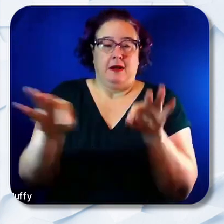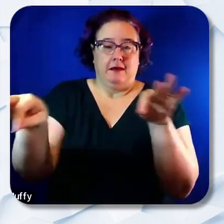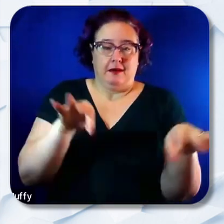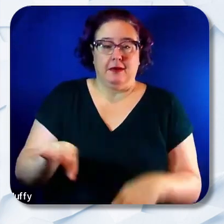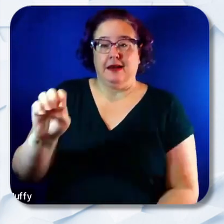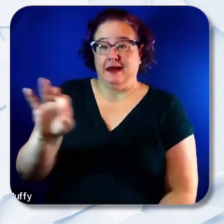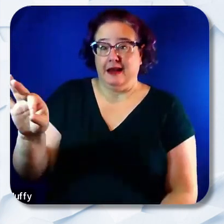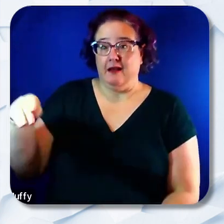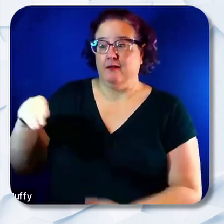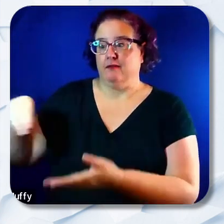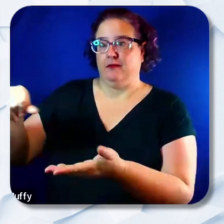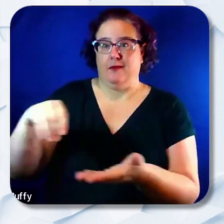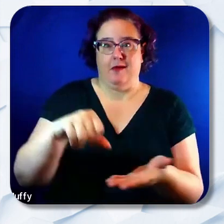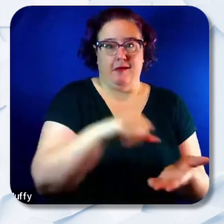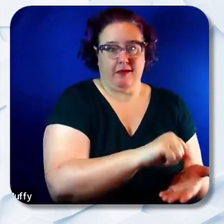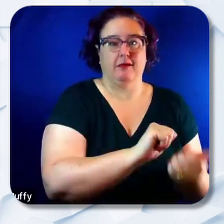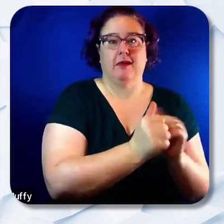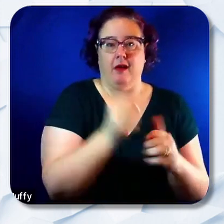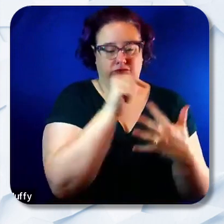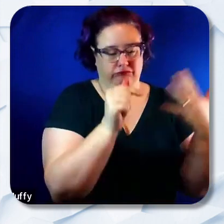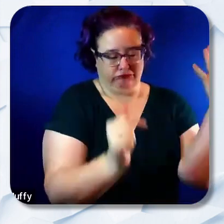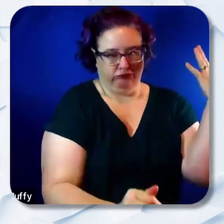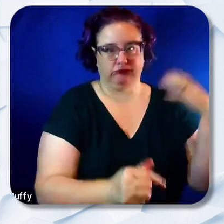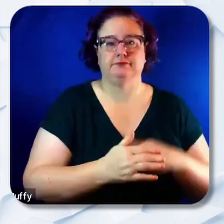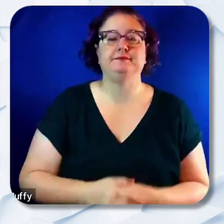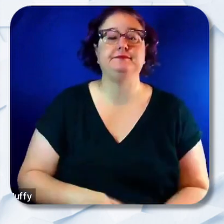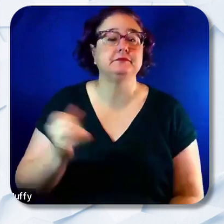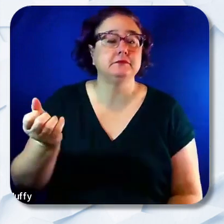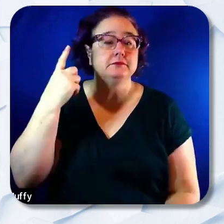Once again, please note that the local plan is subject to an audit.